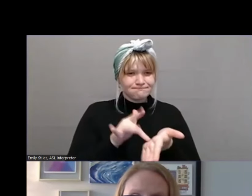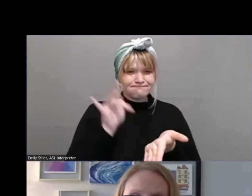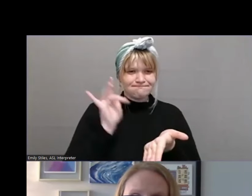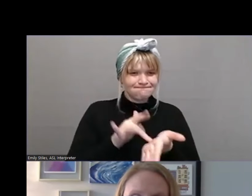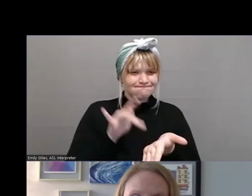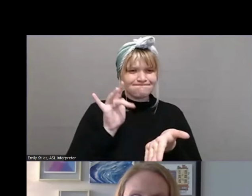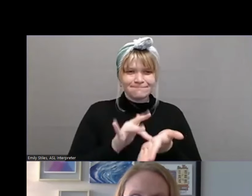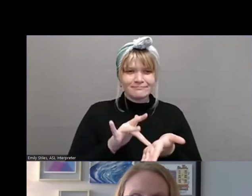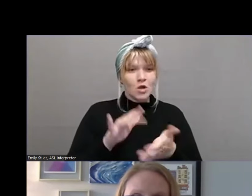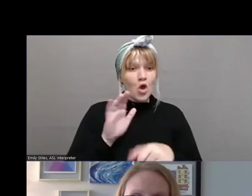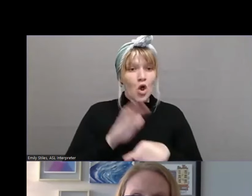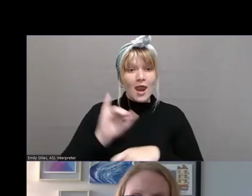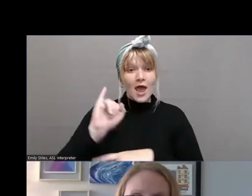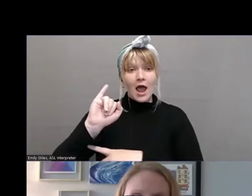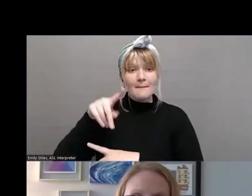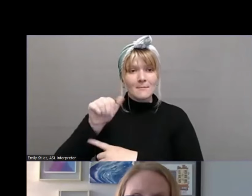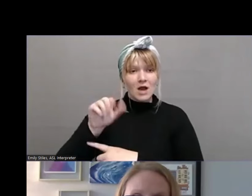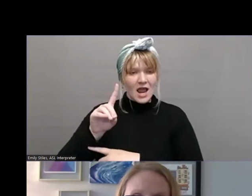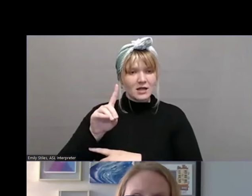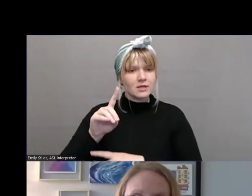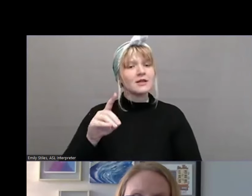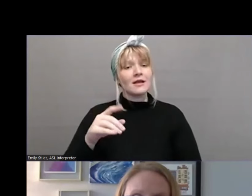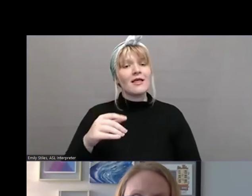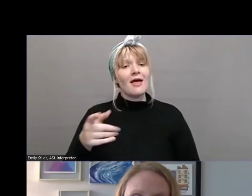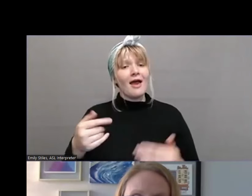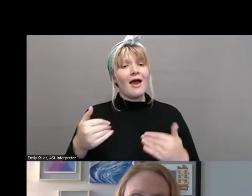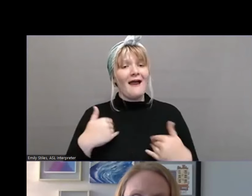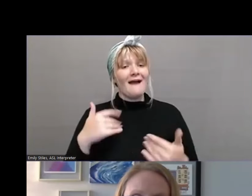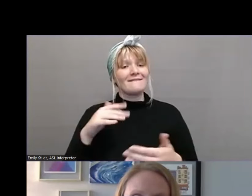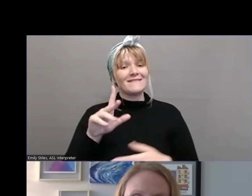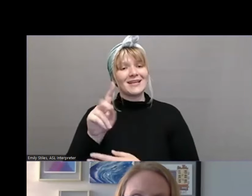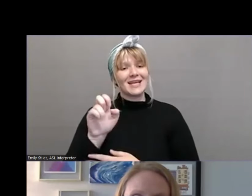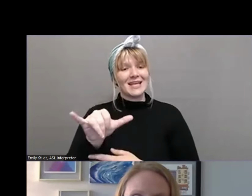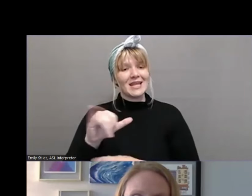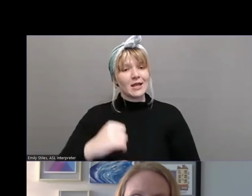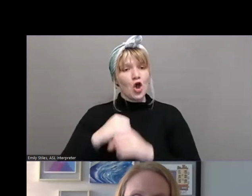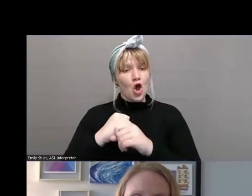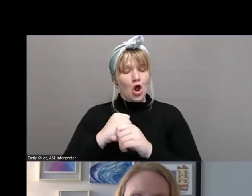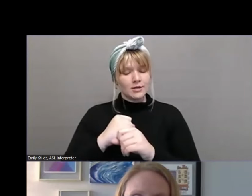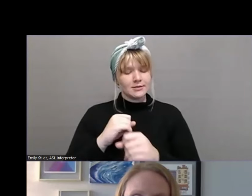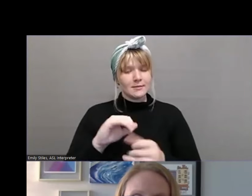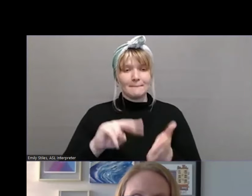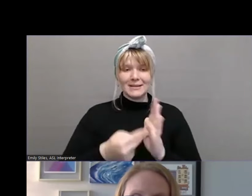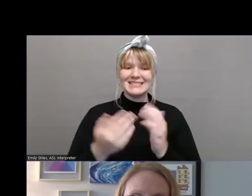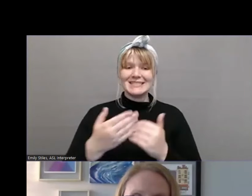I don't want to go on too long, but I would say some people respond really well to the